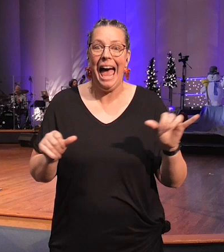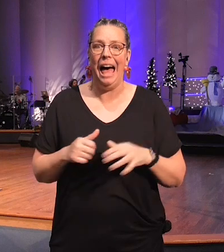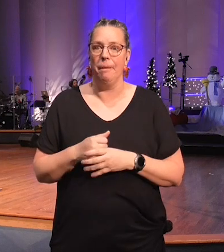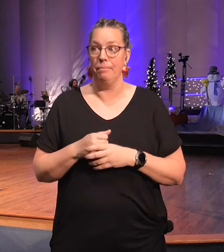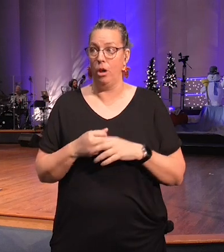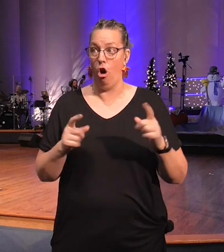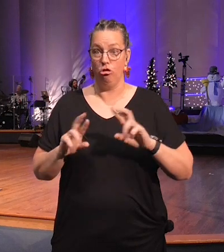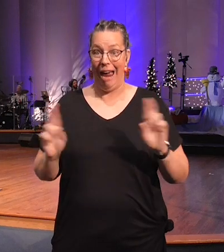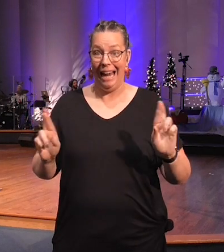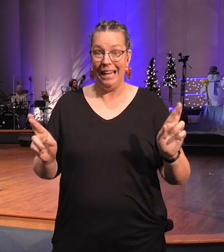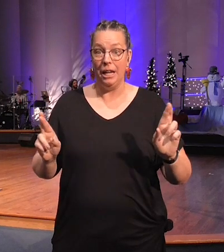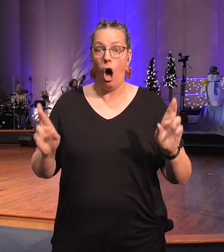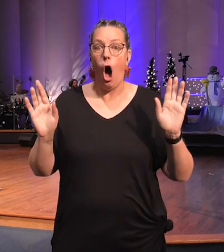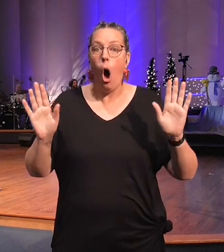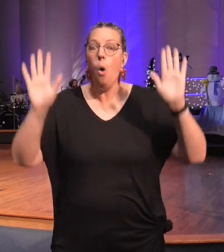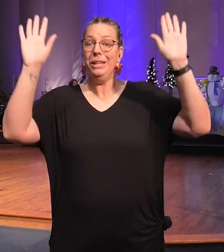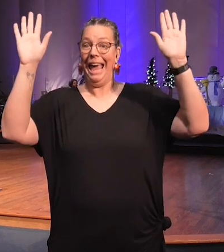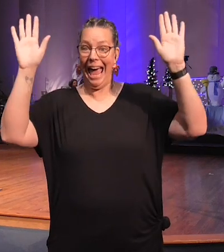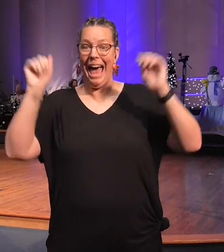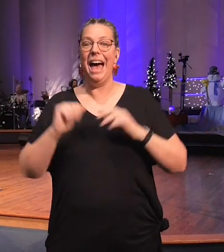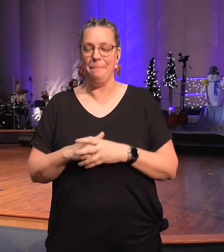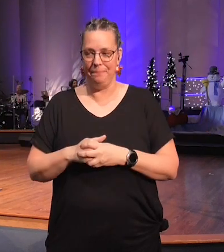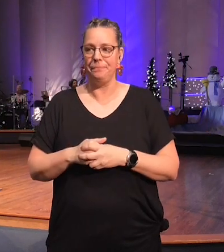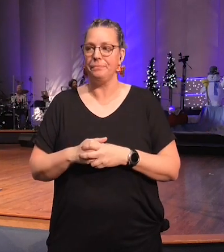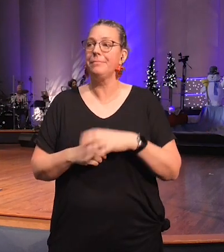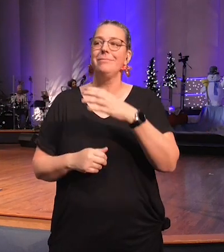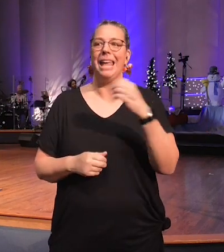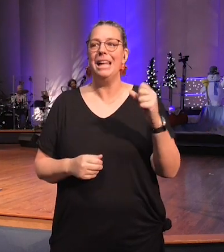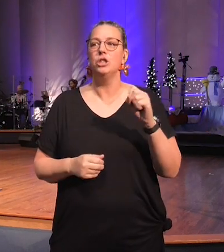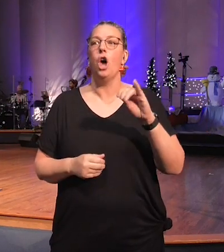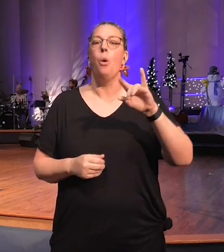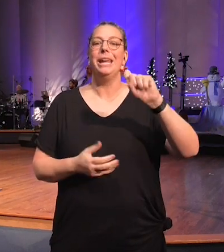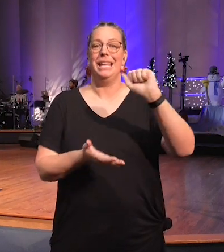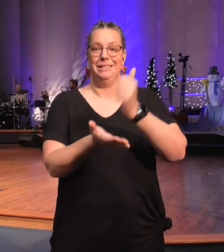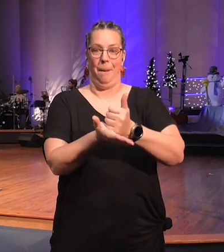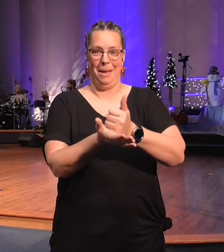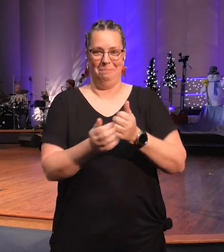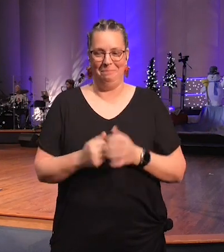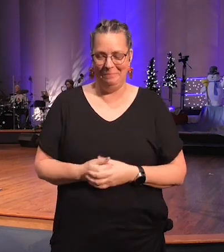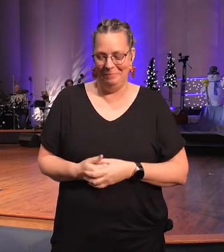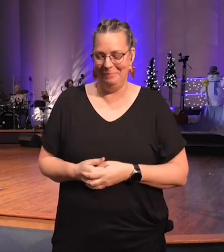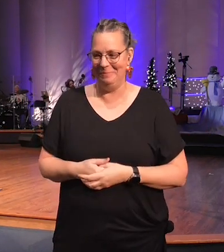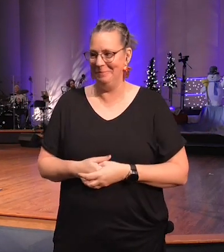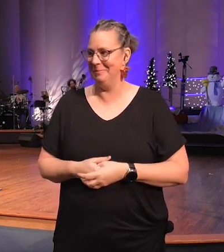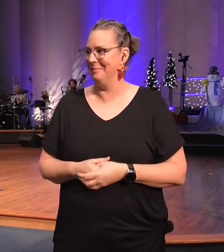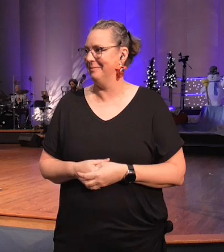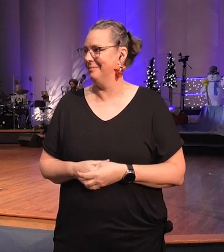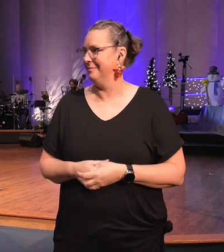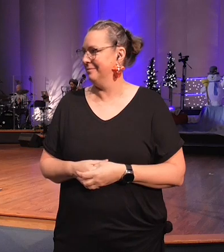and then just say and oh yeah okay watch so take it all in and then all together oh yeah and so it